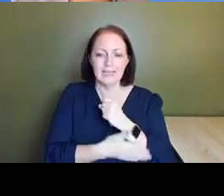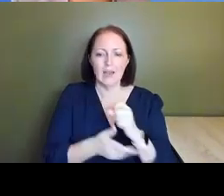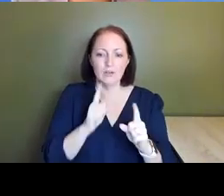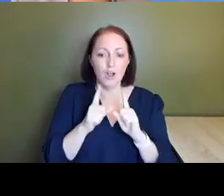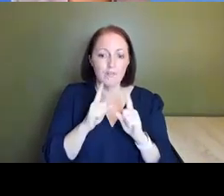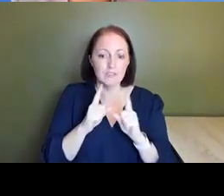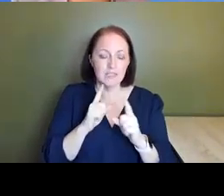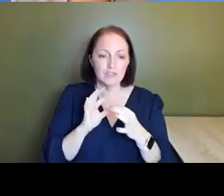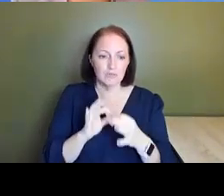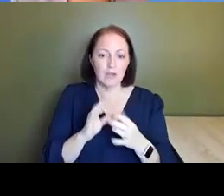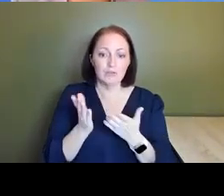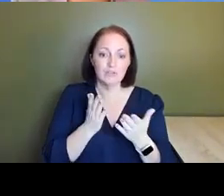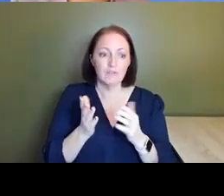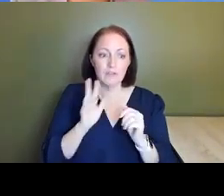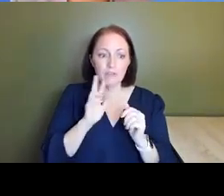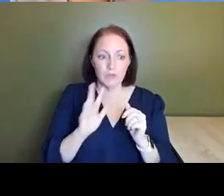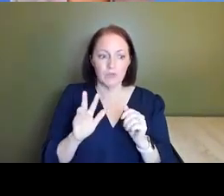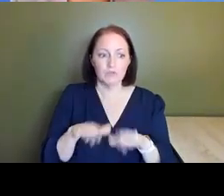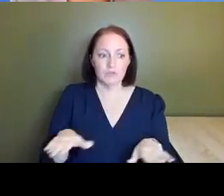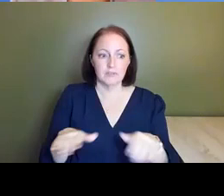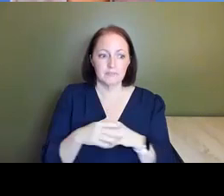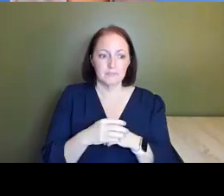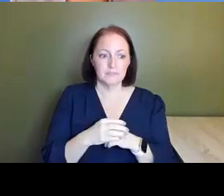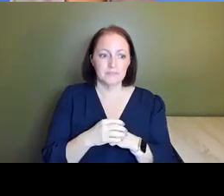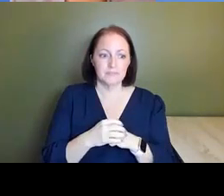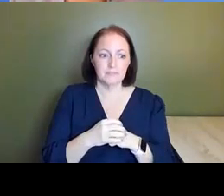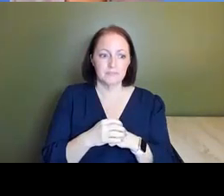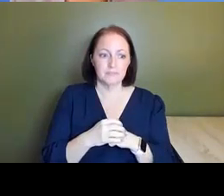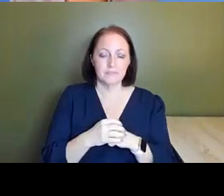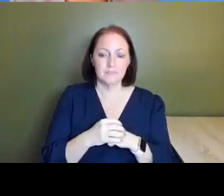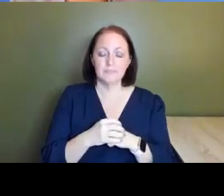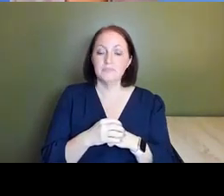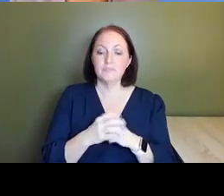around serving three-year-old children. So to the extent that more four-year-old children